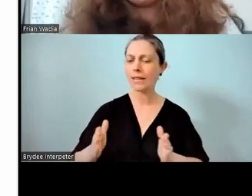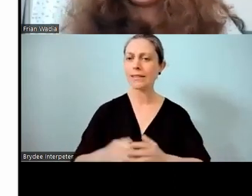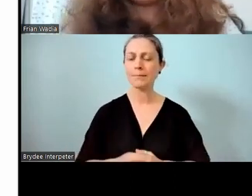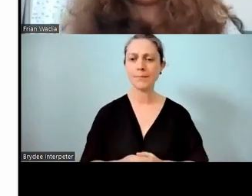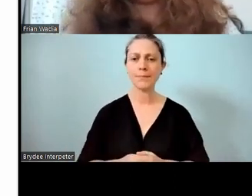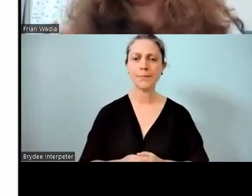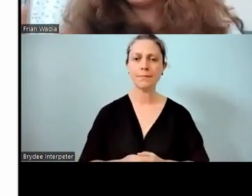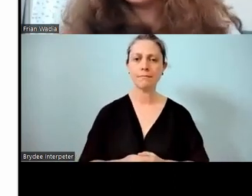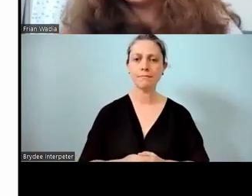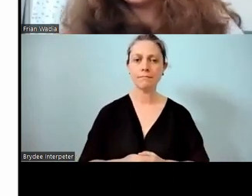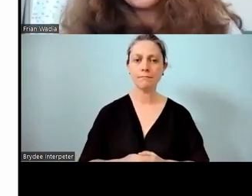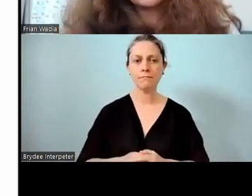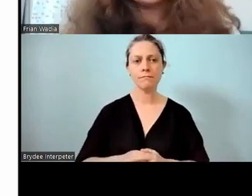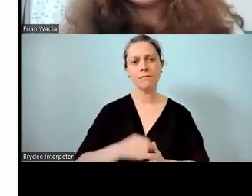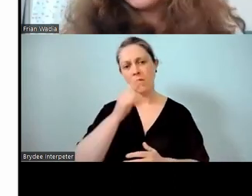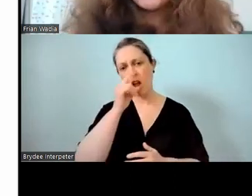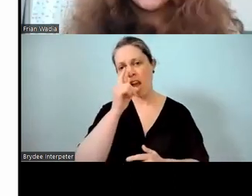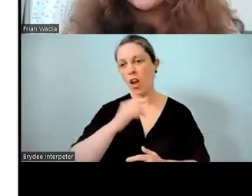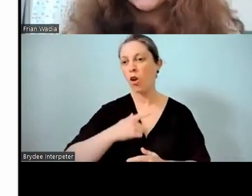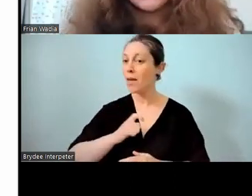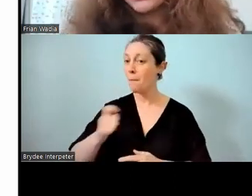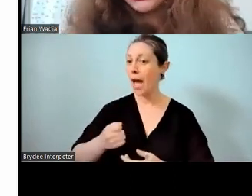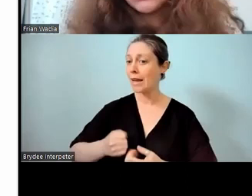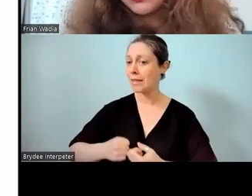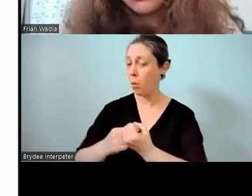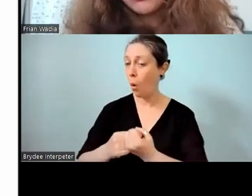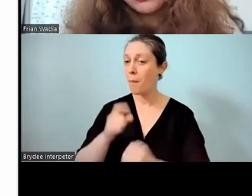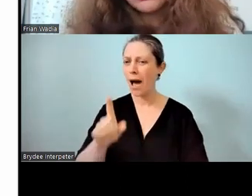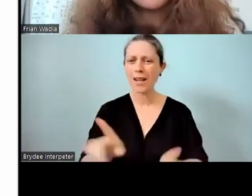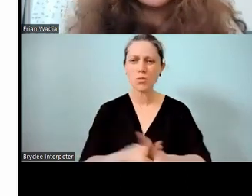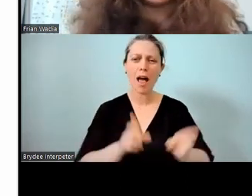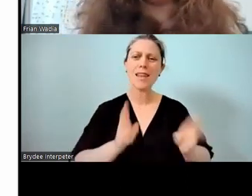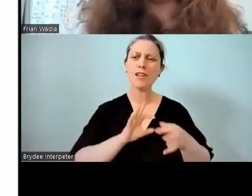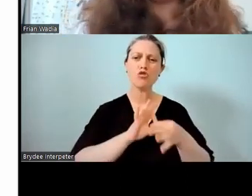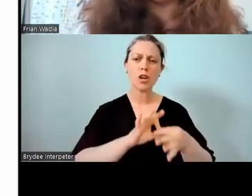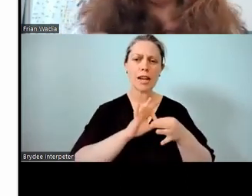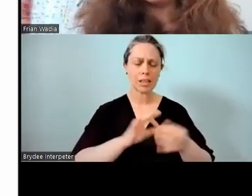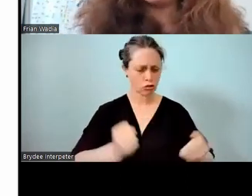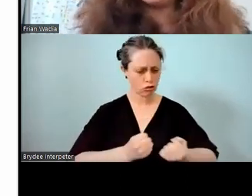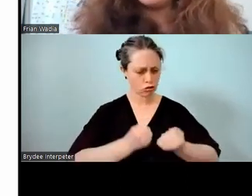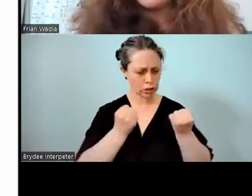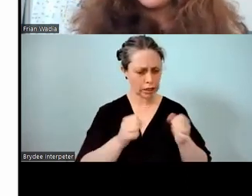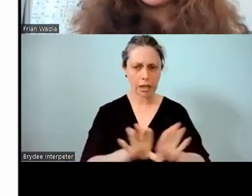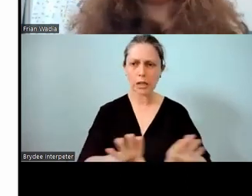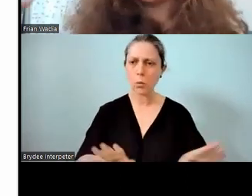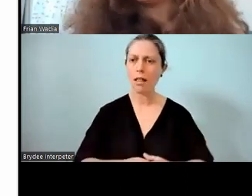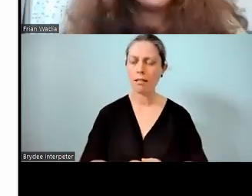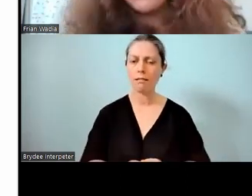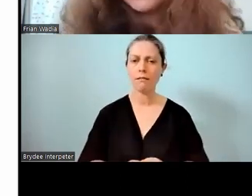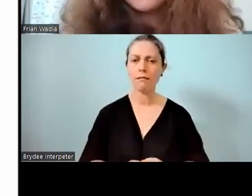the paid supports, but also the natural relationships and connections we build. You know, the universal design for learning